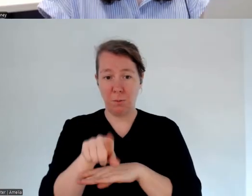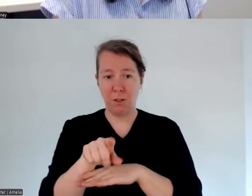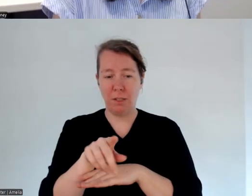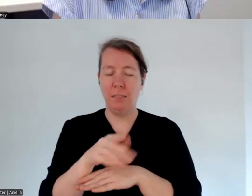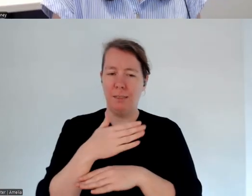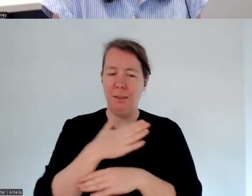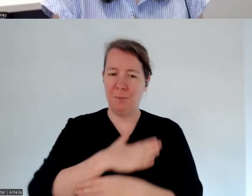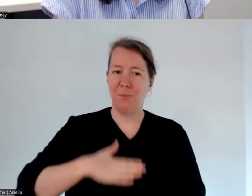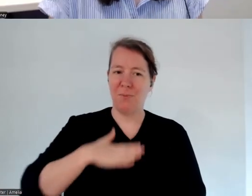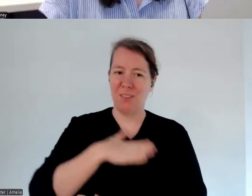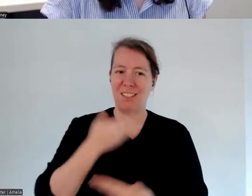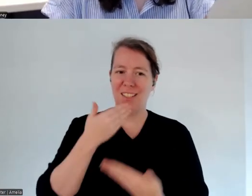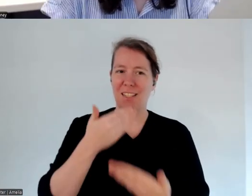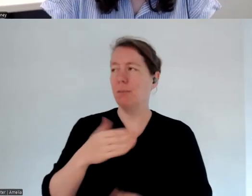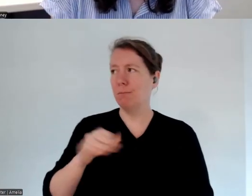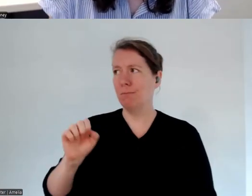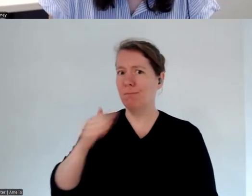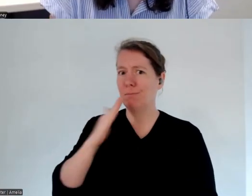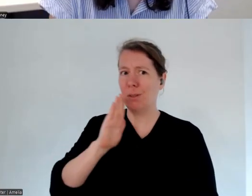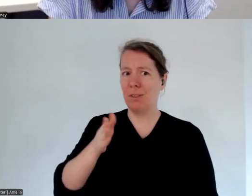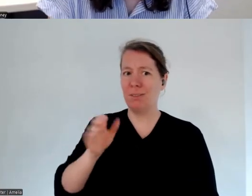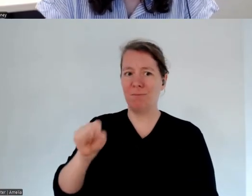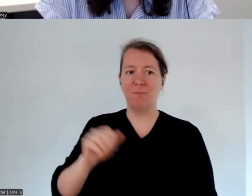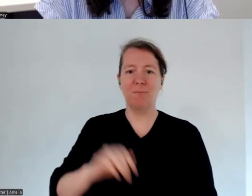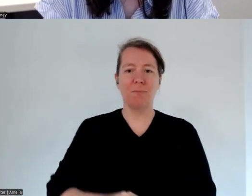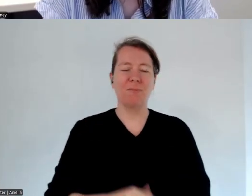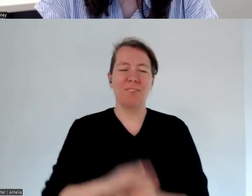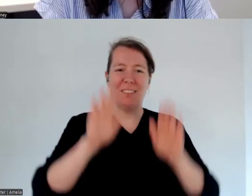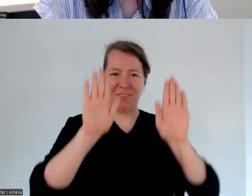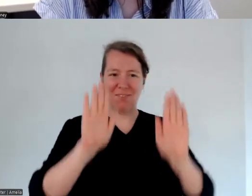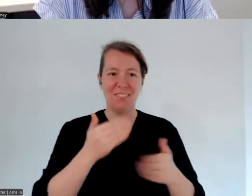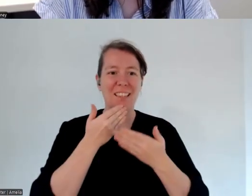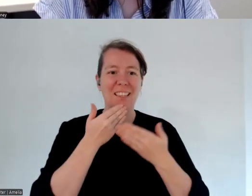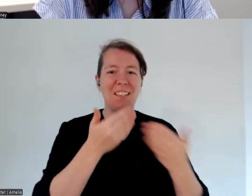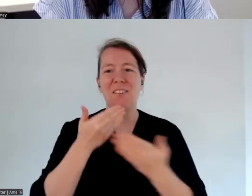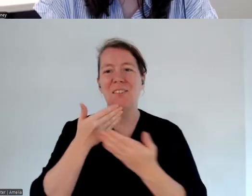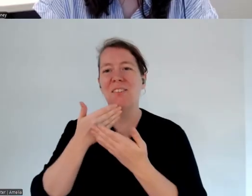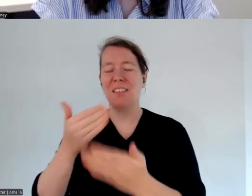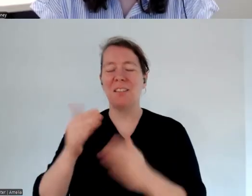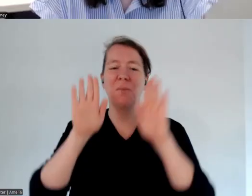(Sonya Panangaden) So - yeah. Great. Okay Thank you for a wonderful presentation.